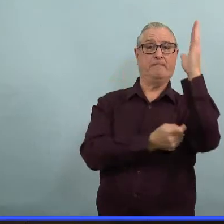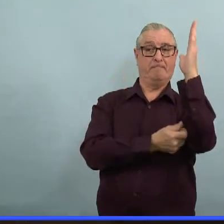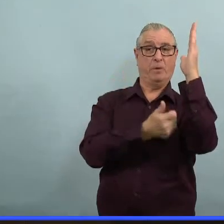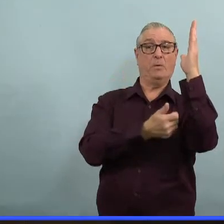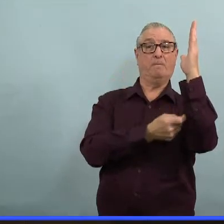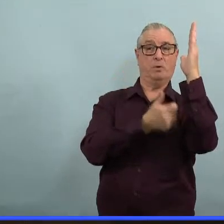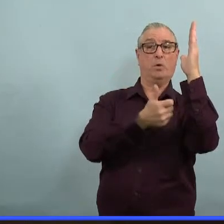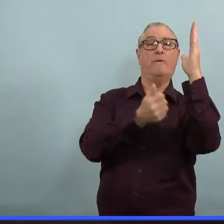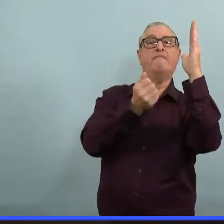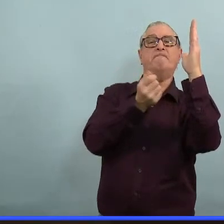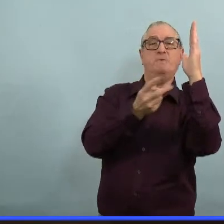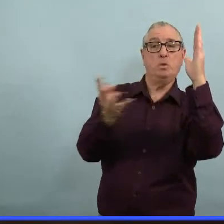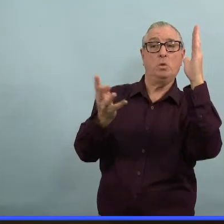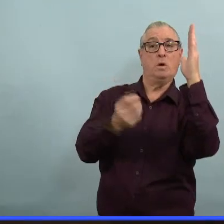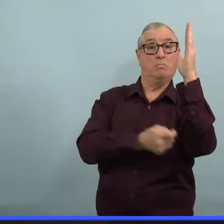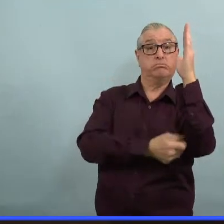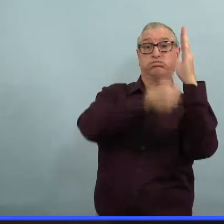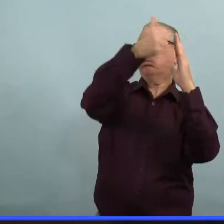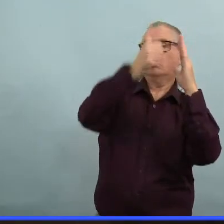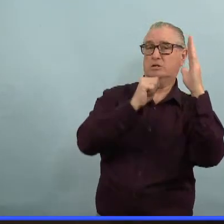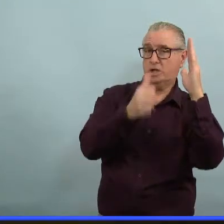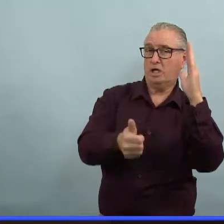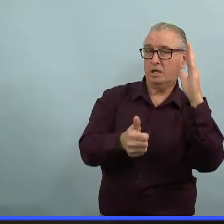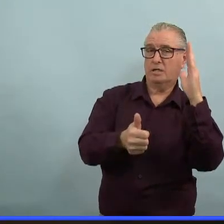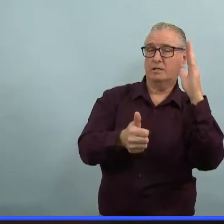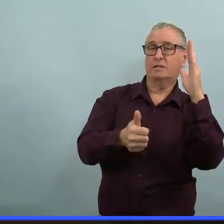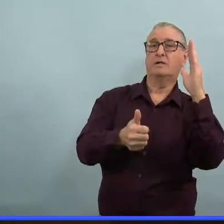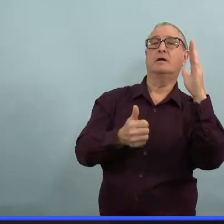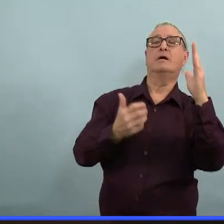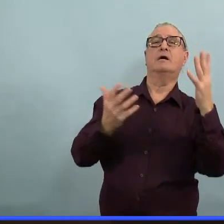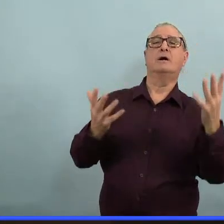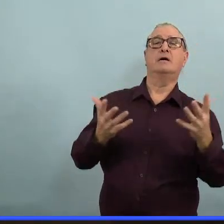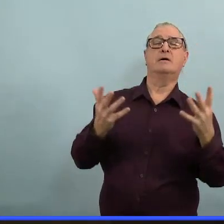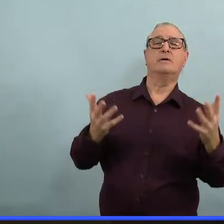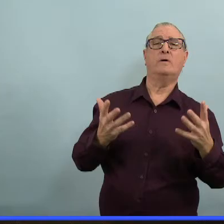do our projected numbers our projected cases our projected future outcome does that not